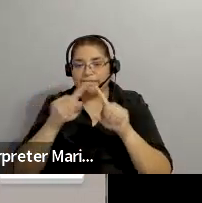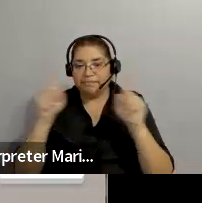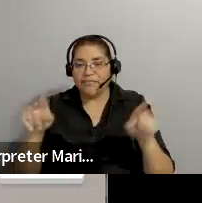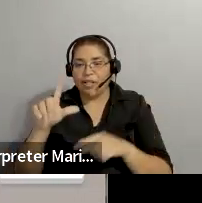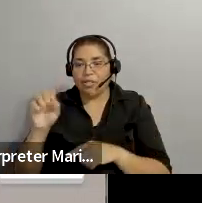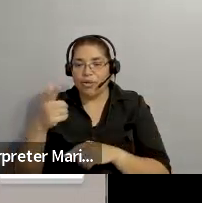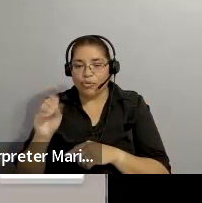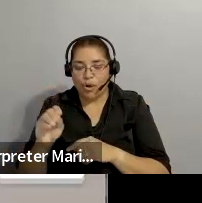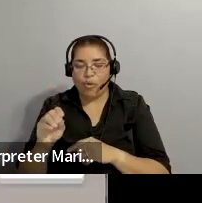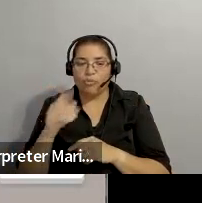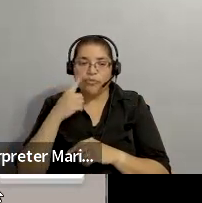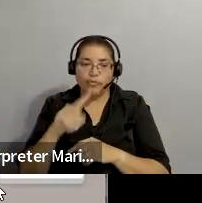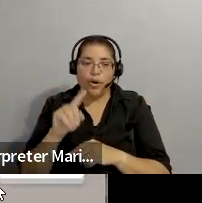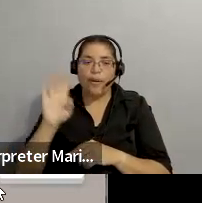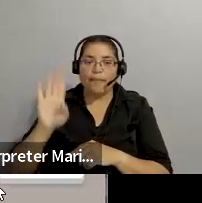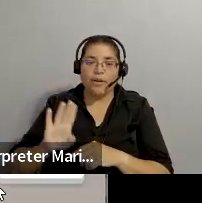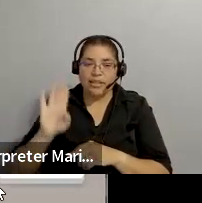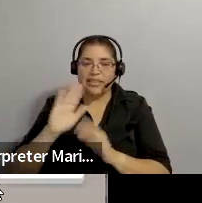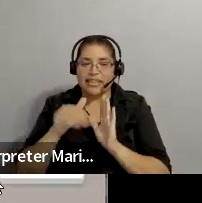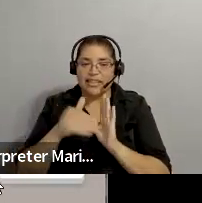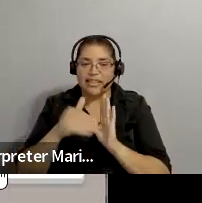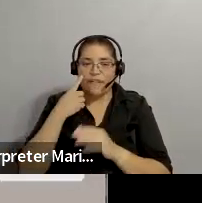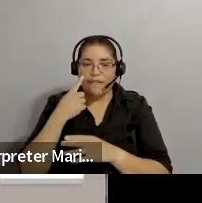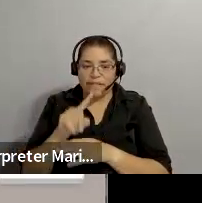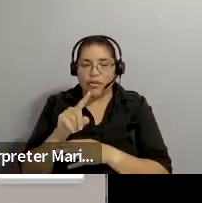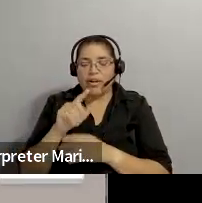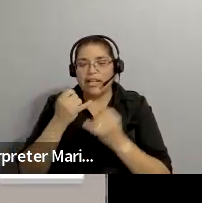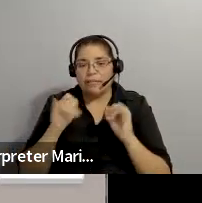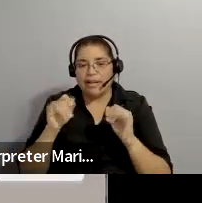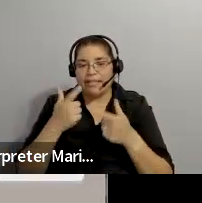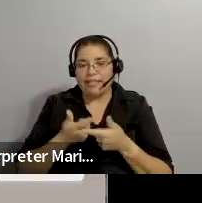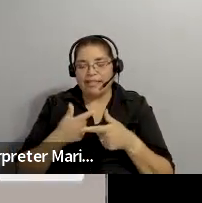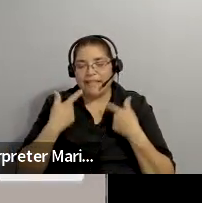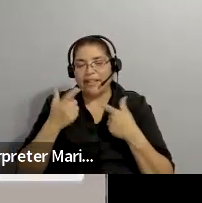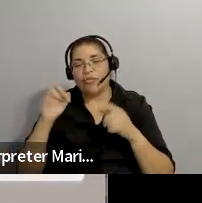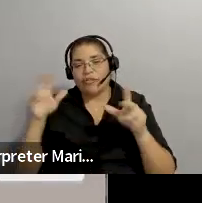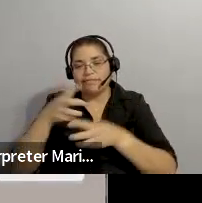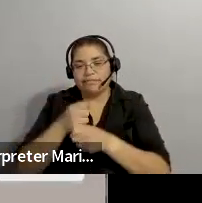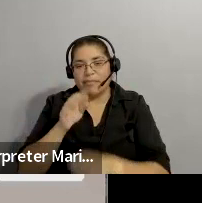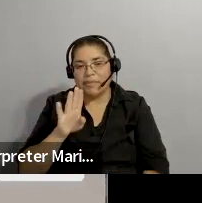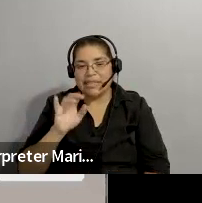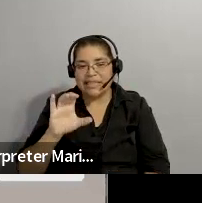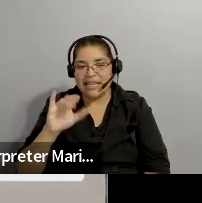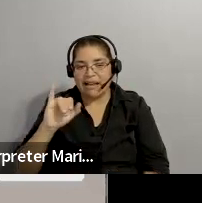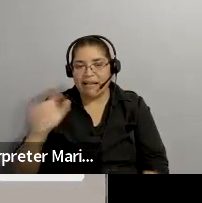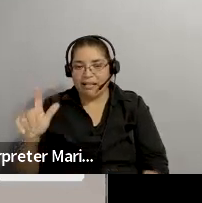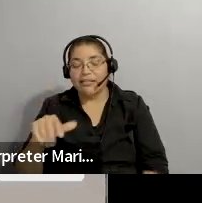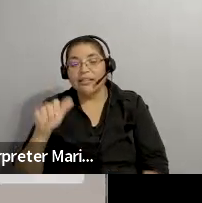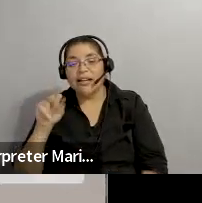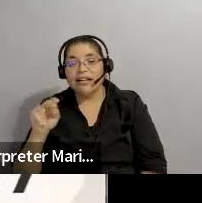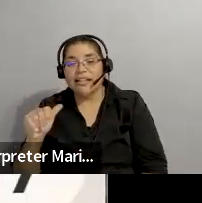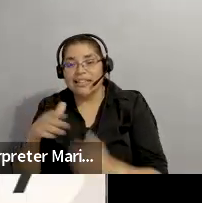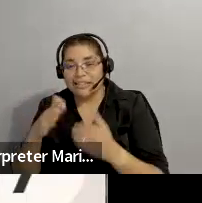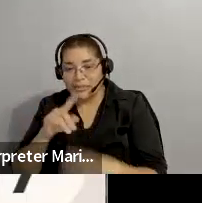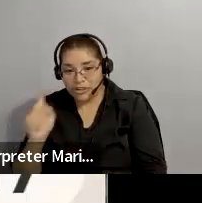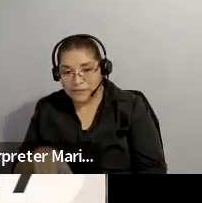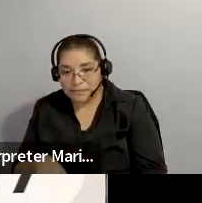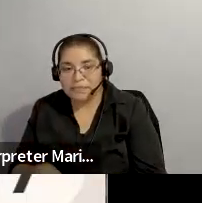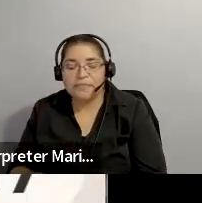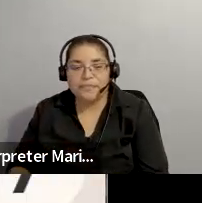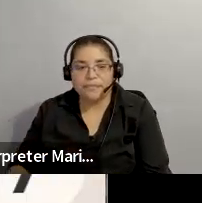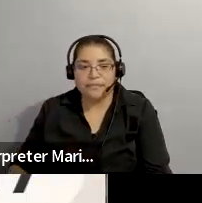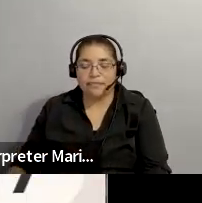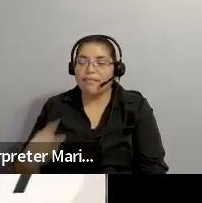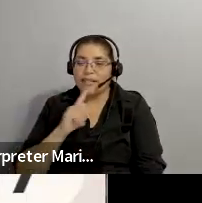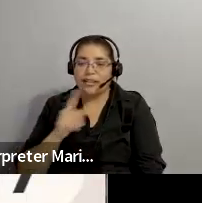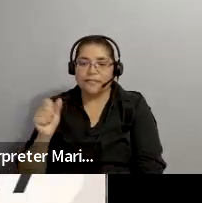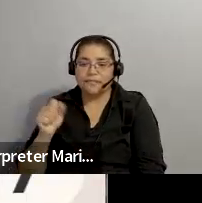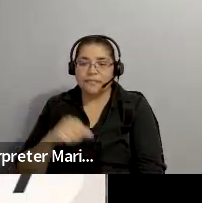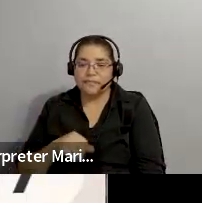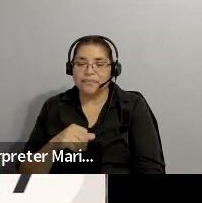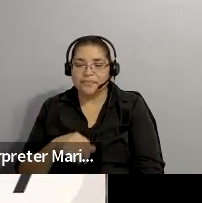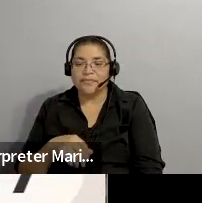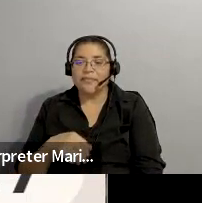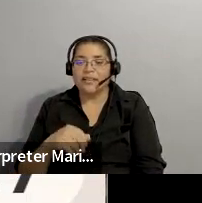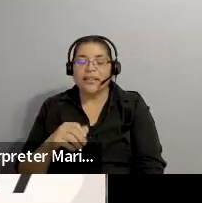: Boston Center for Independent Living, centers for independent living are private, nonprofit, consumer controlled organizations providing services and advocacy by and for people with all types of disabilities.